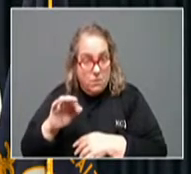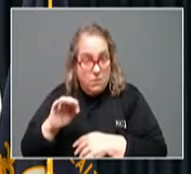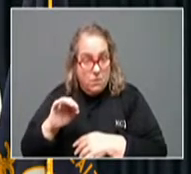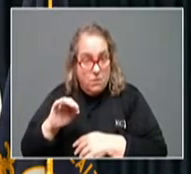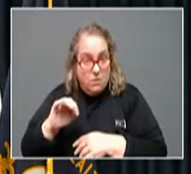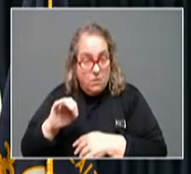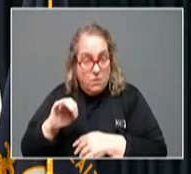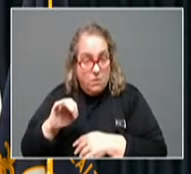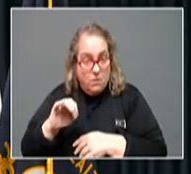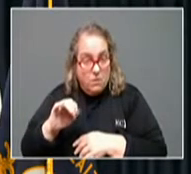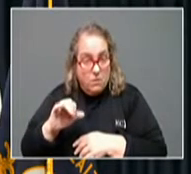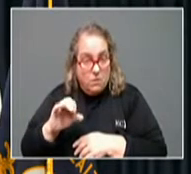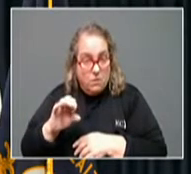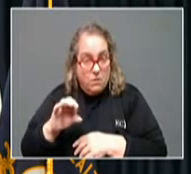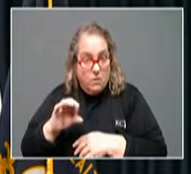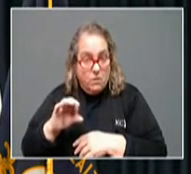This is the one on open records,